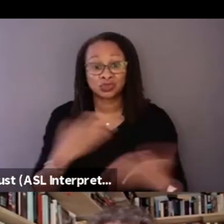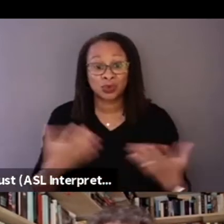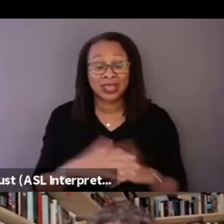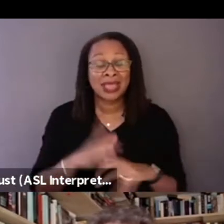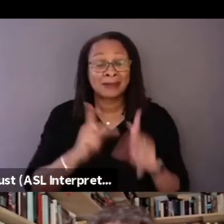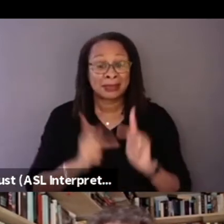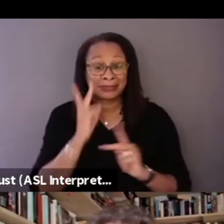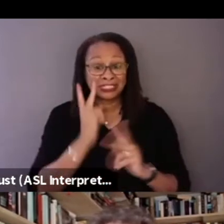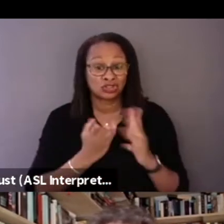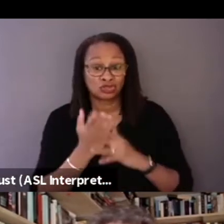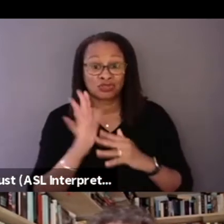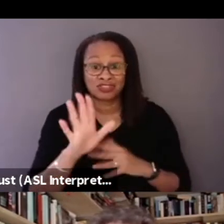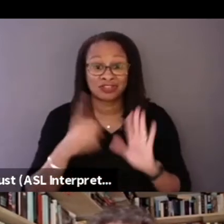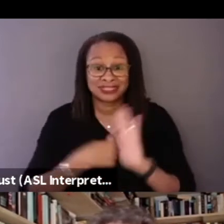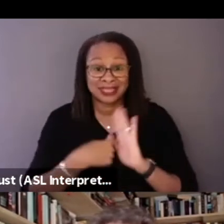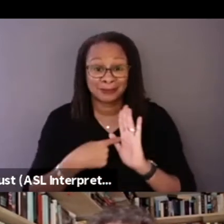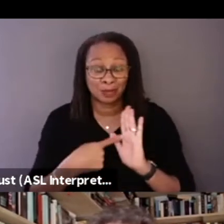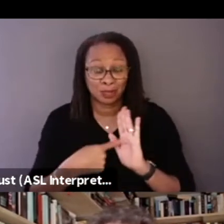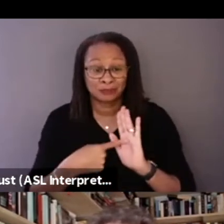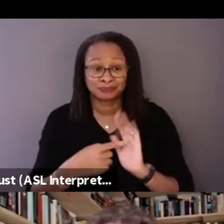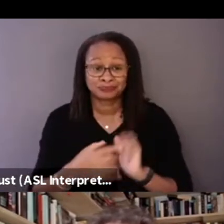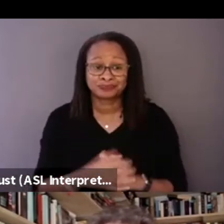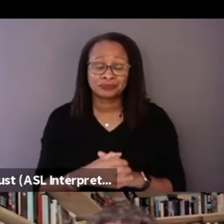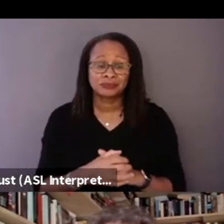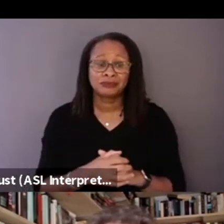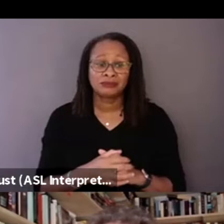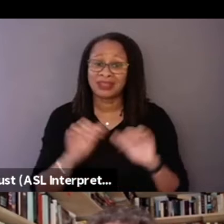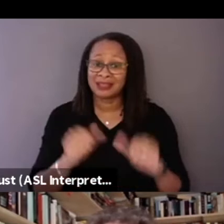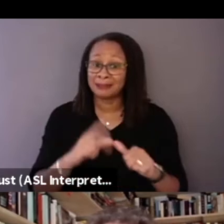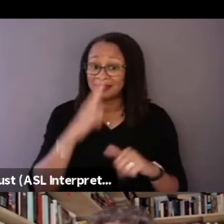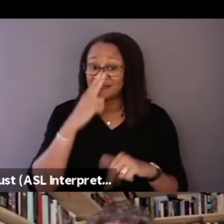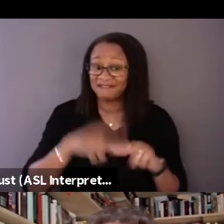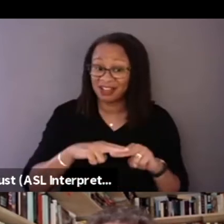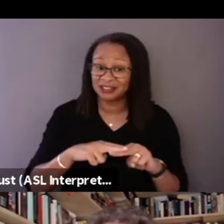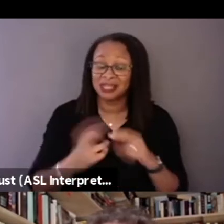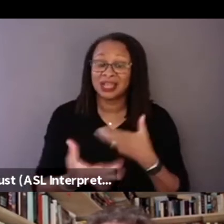through their example, that this can be a fun, engaging, and really meaningful thing.